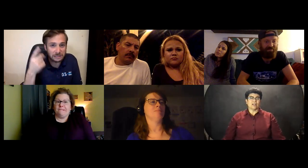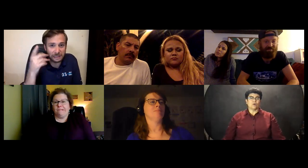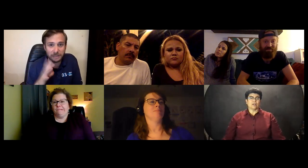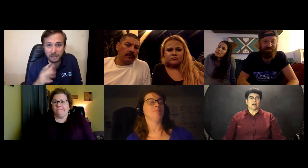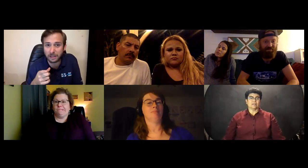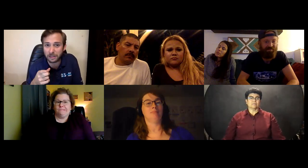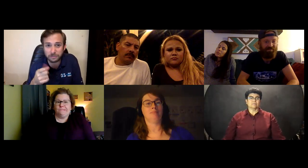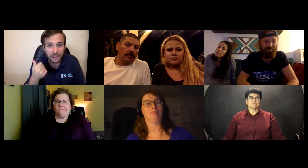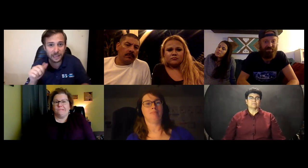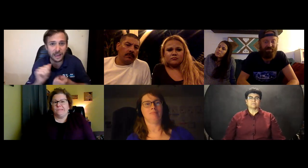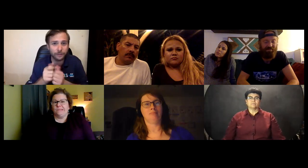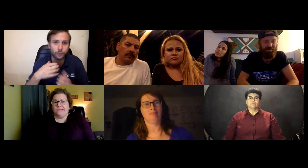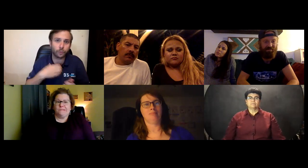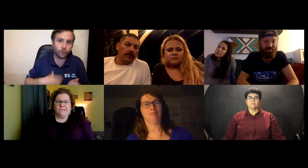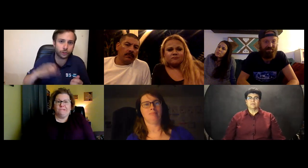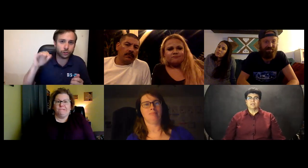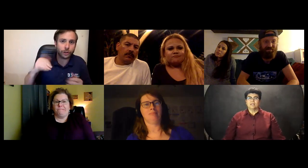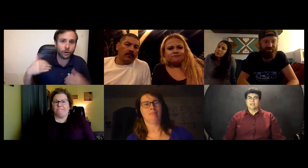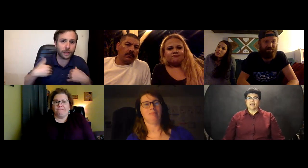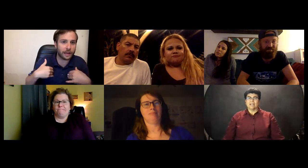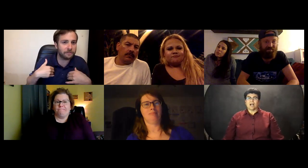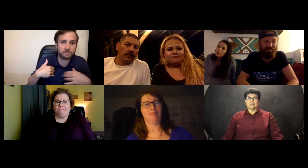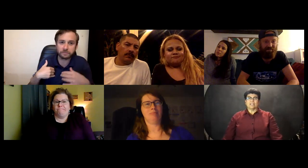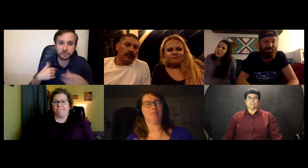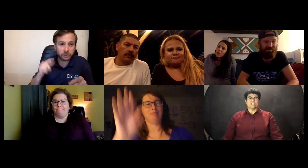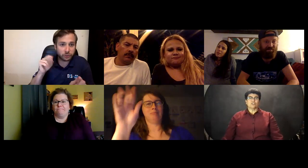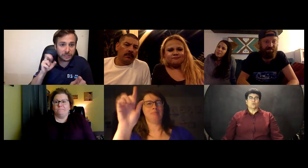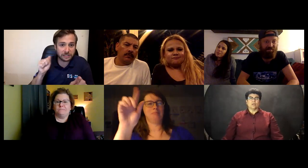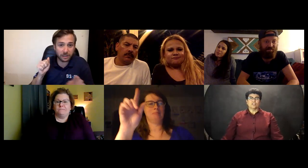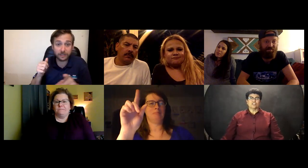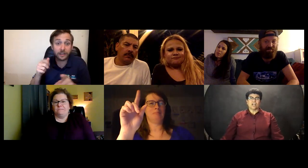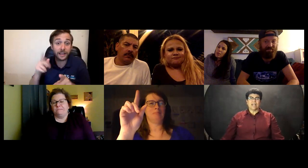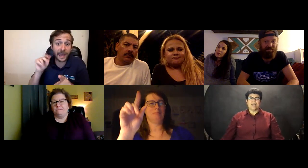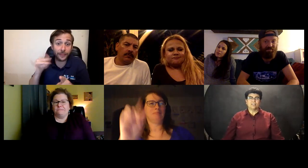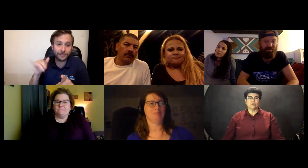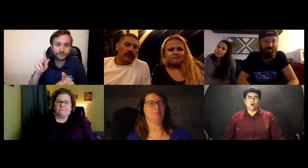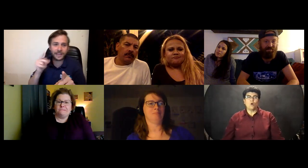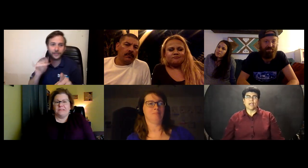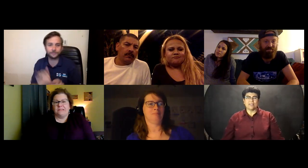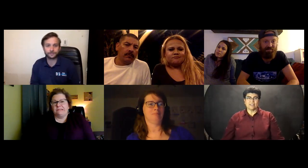going on any accommodations that you wish your